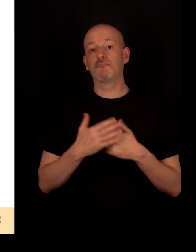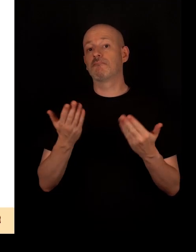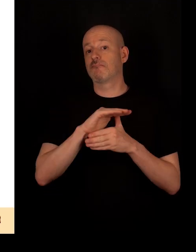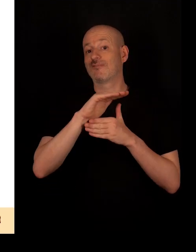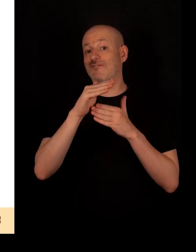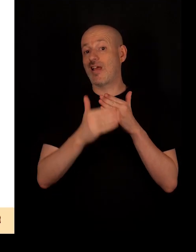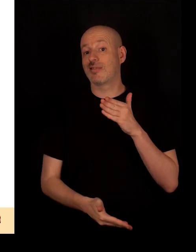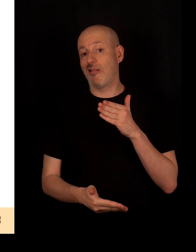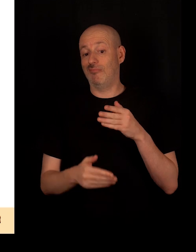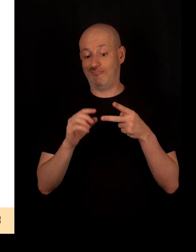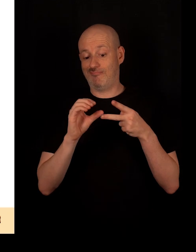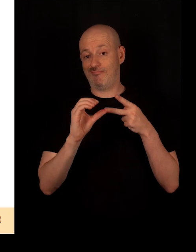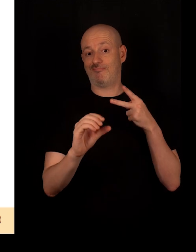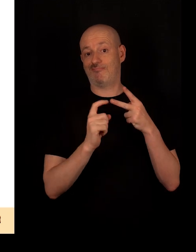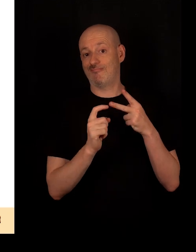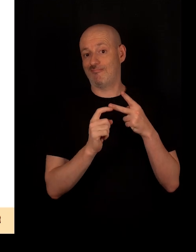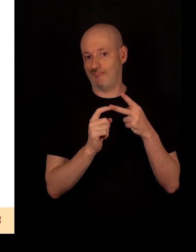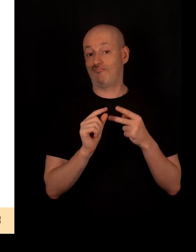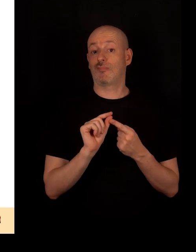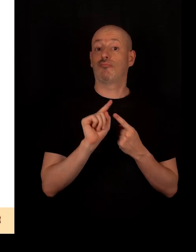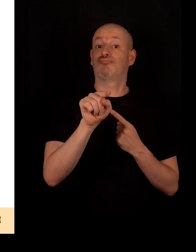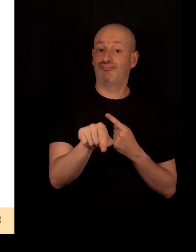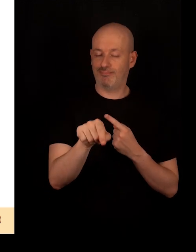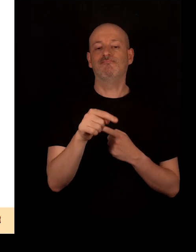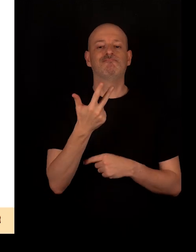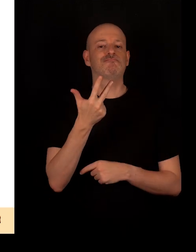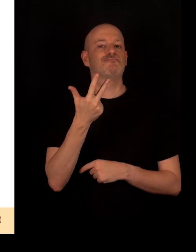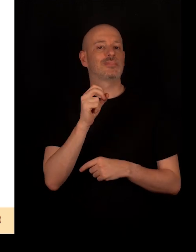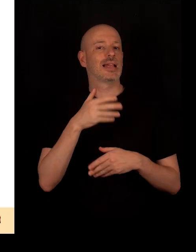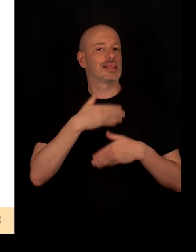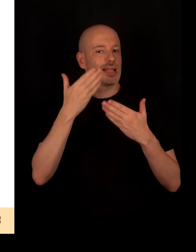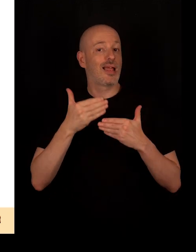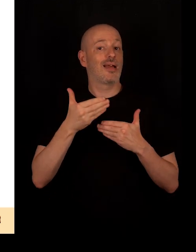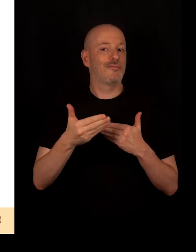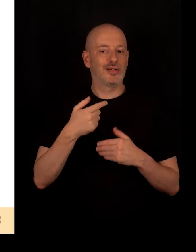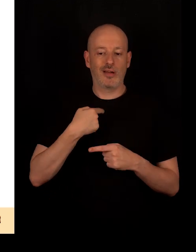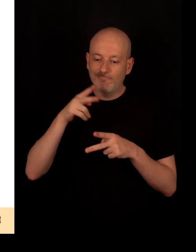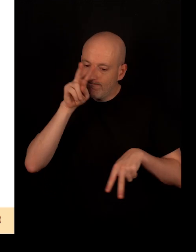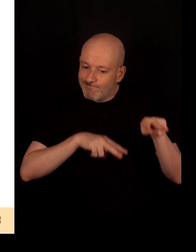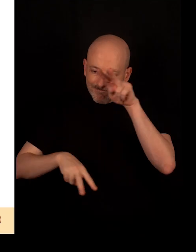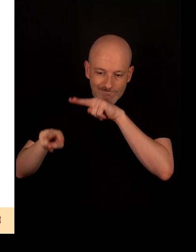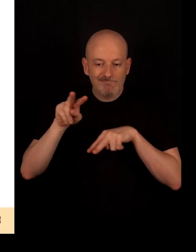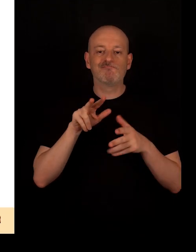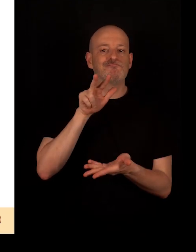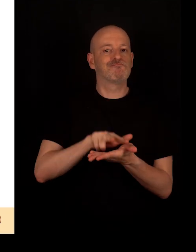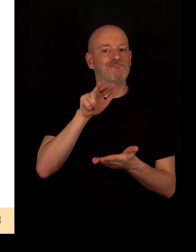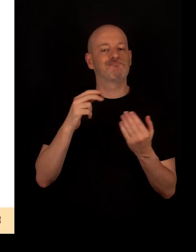And then the final payment, reaches you you 30 days after we reviewed and approved